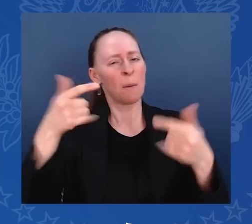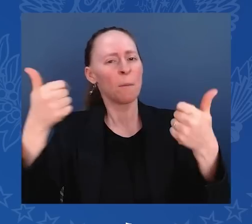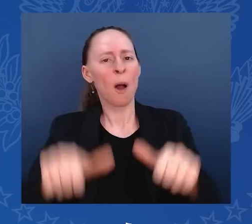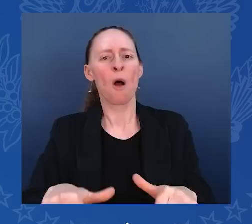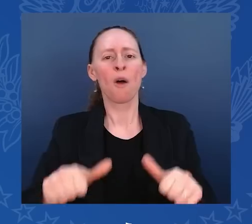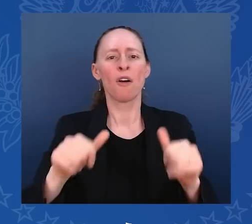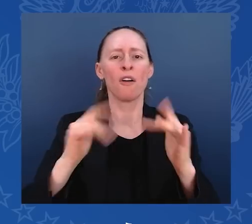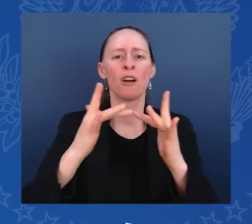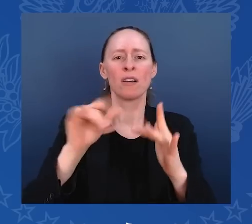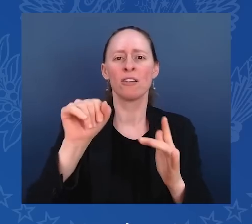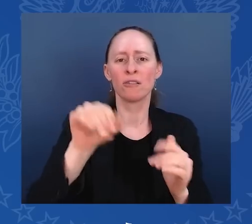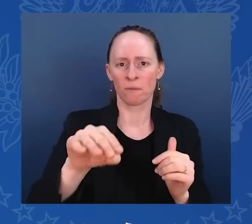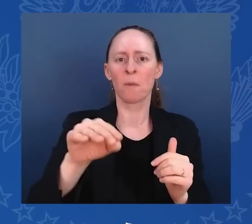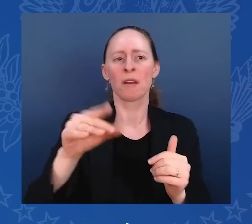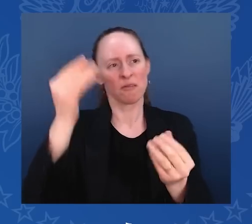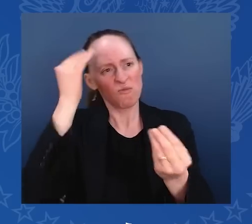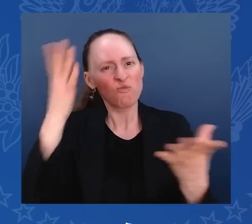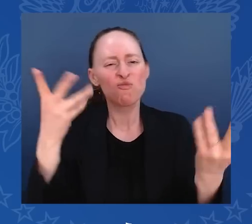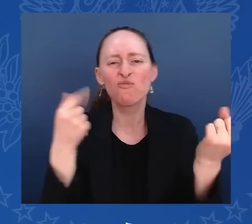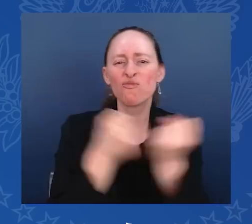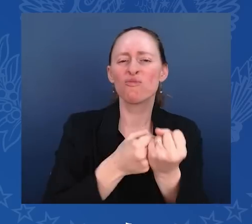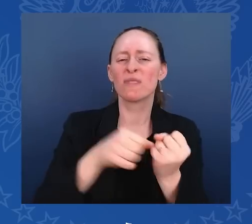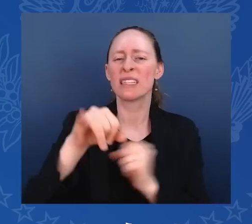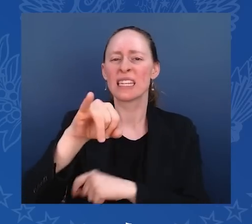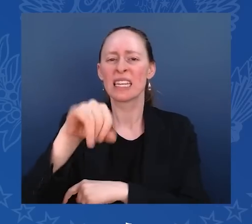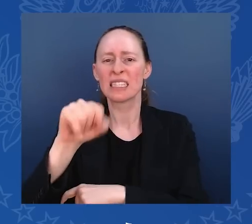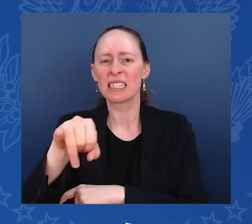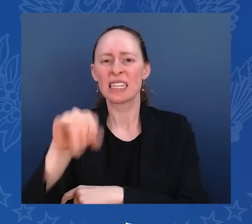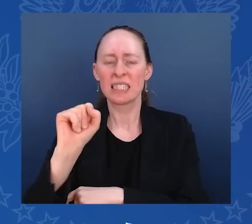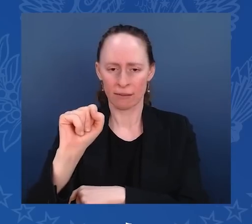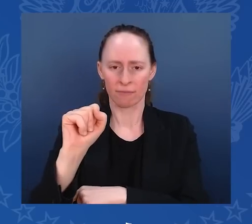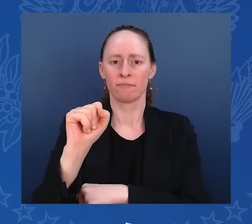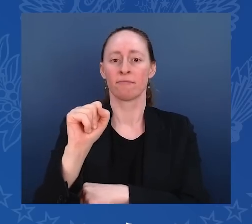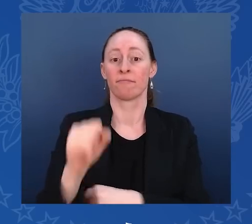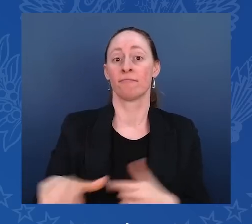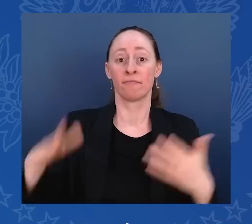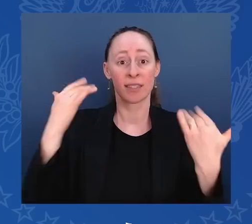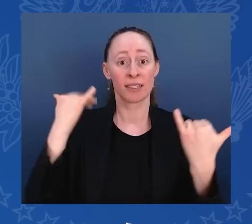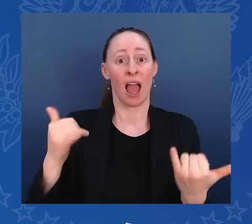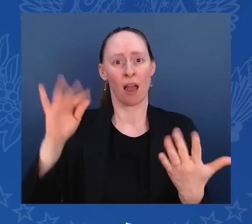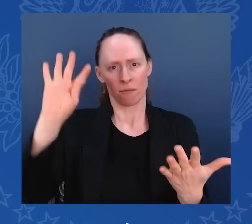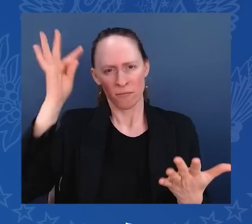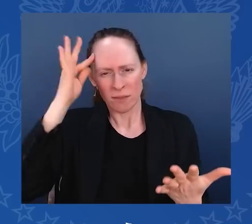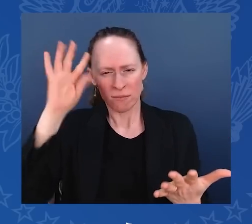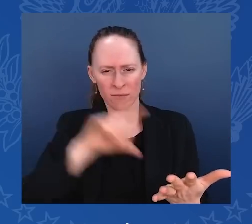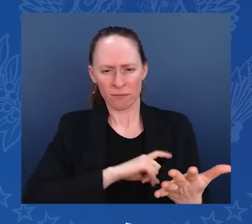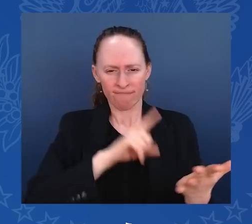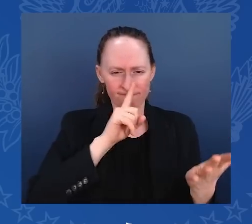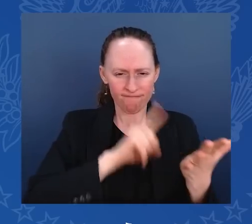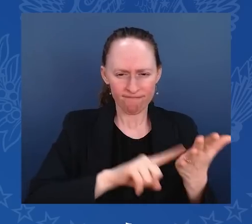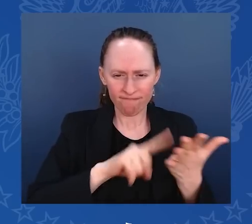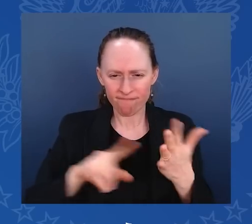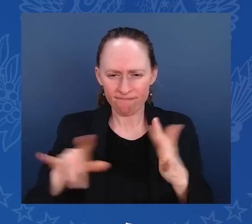are actively investigating any foreign or domestic contacts or connections that could possibly be relevant to the attack.